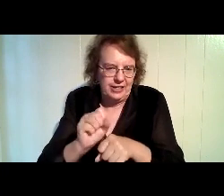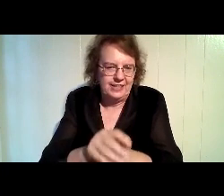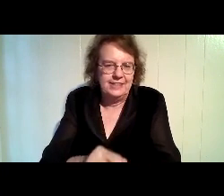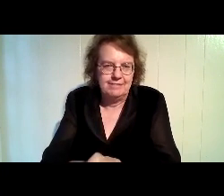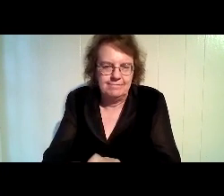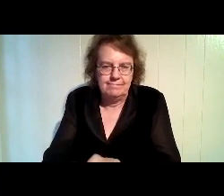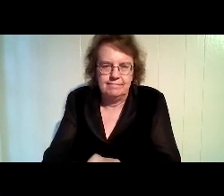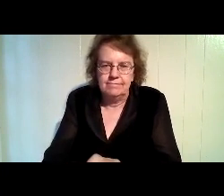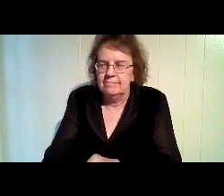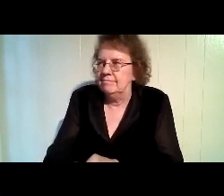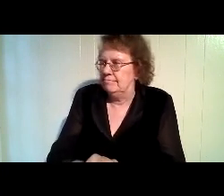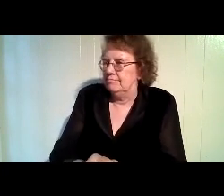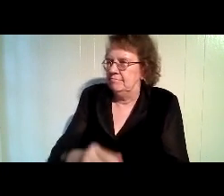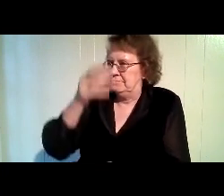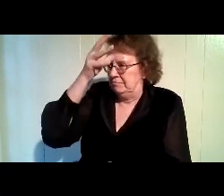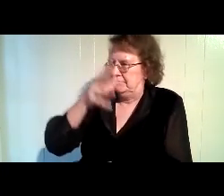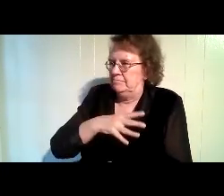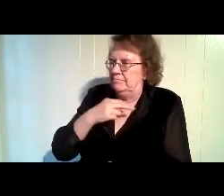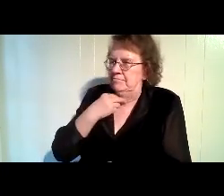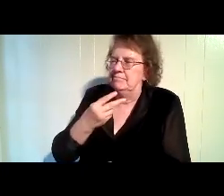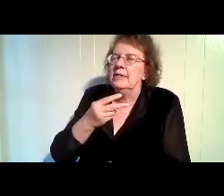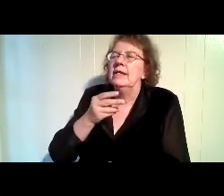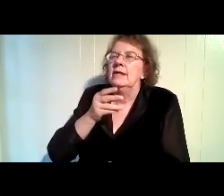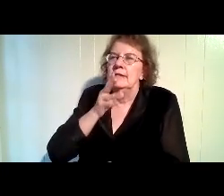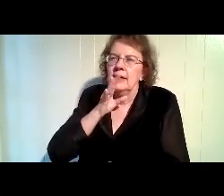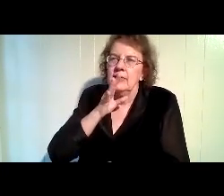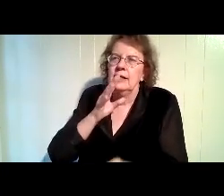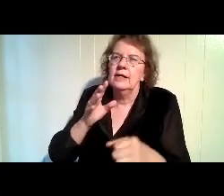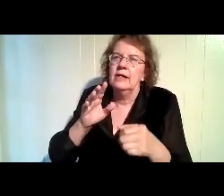Narrator dialogue OK button alplus so heads up.